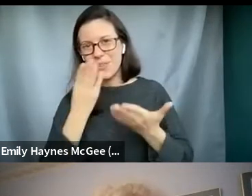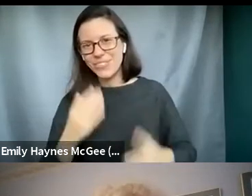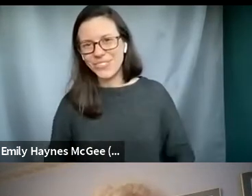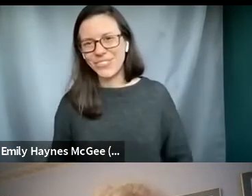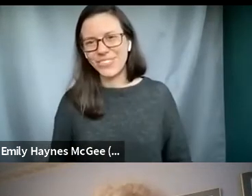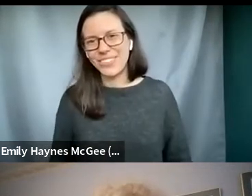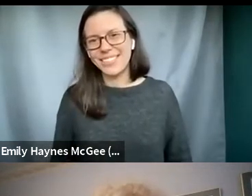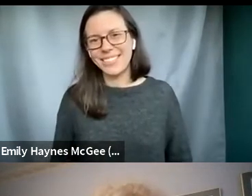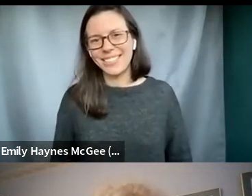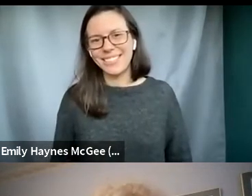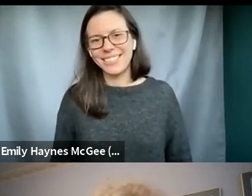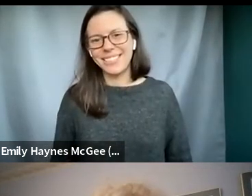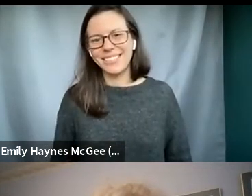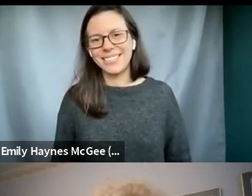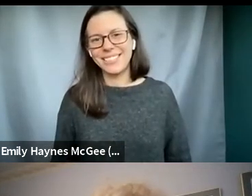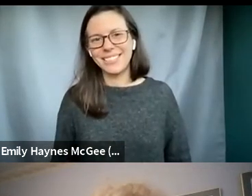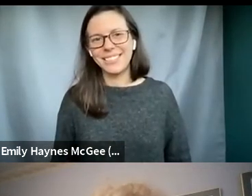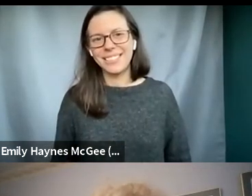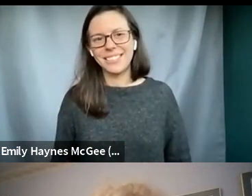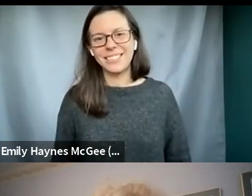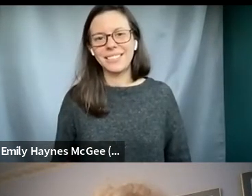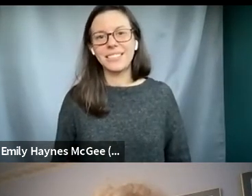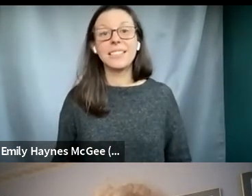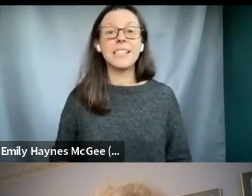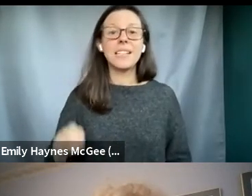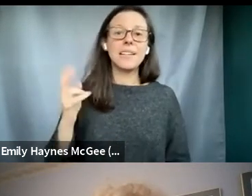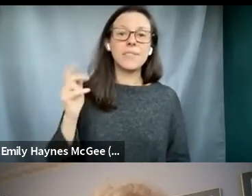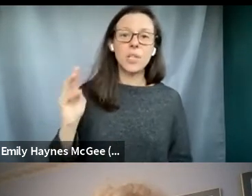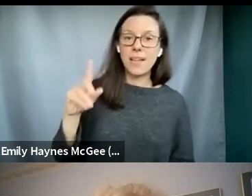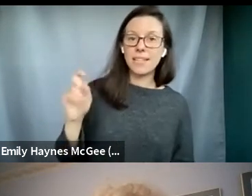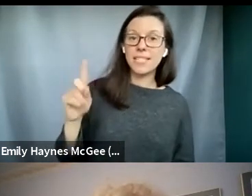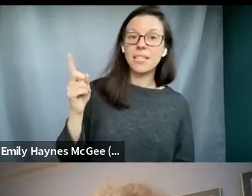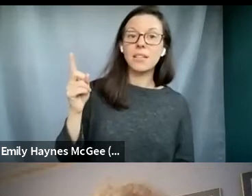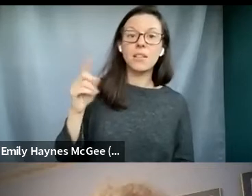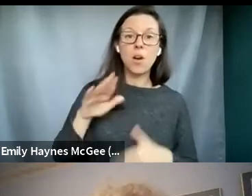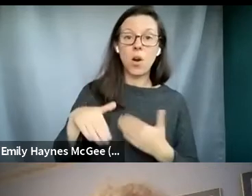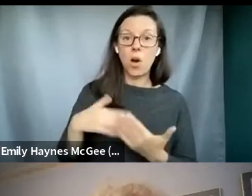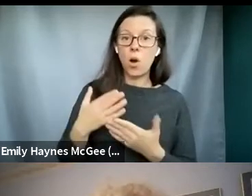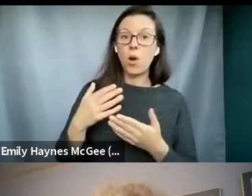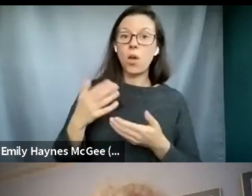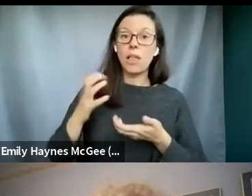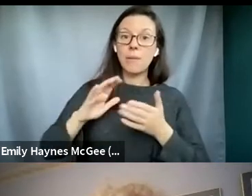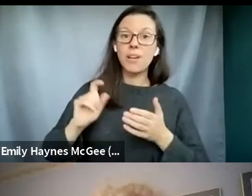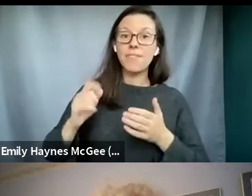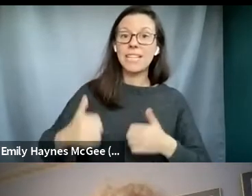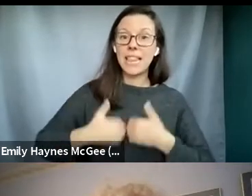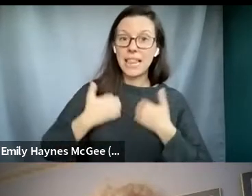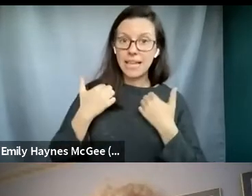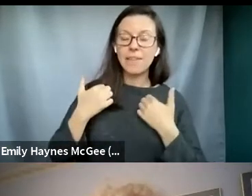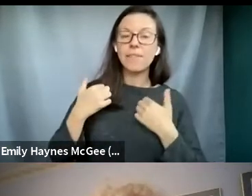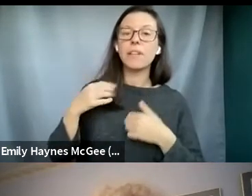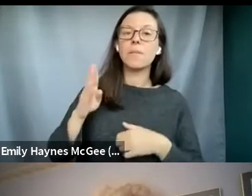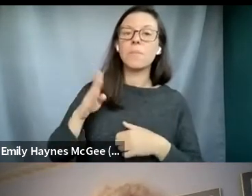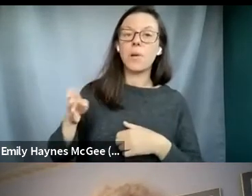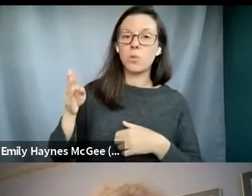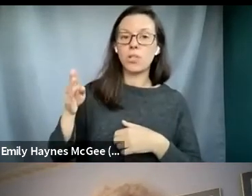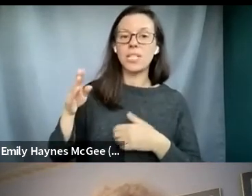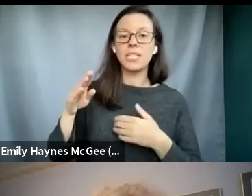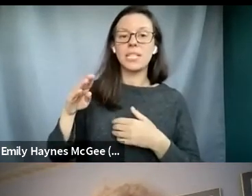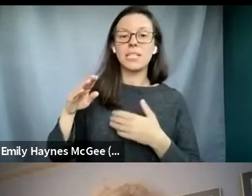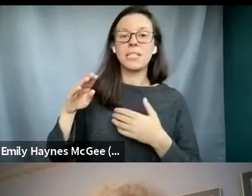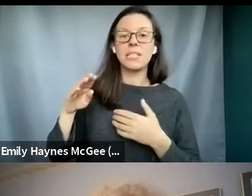All do all of the collaborators have to live in Baltimore City County or just the lead?